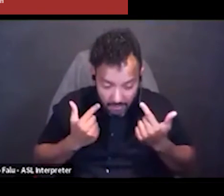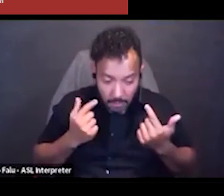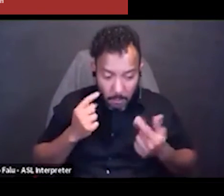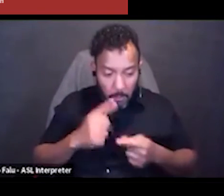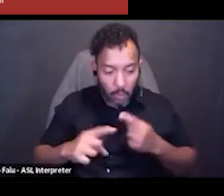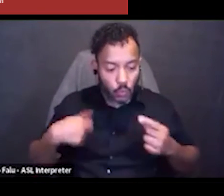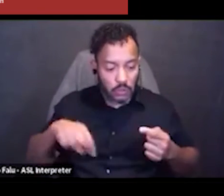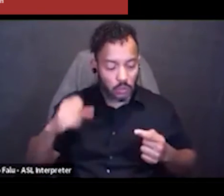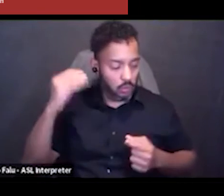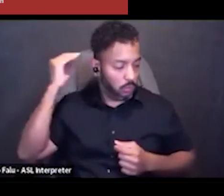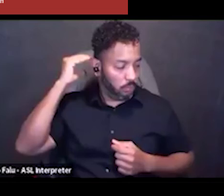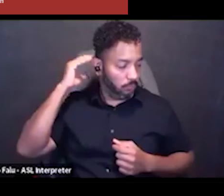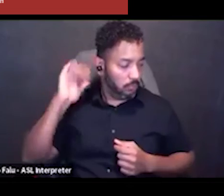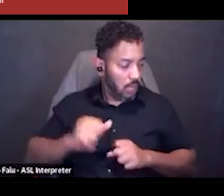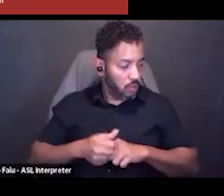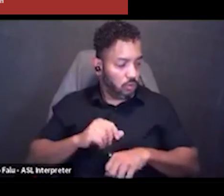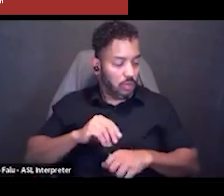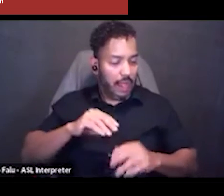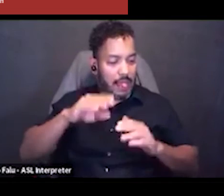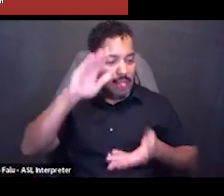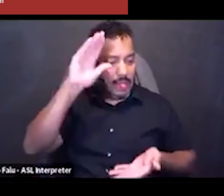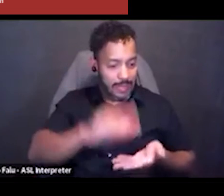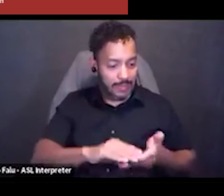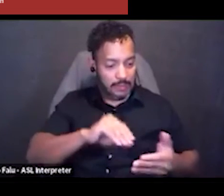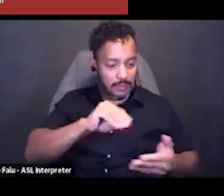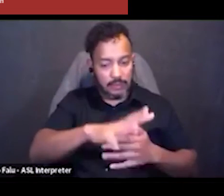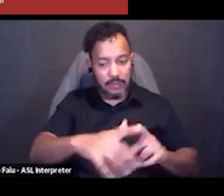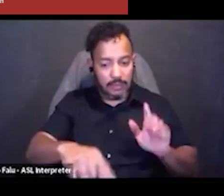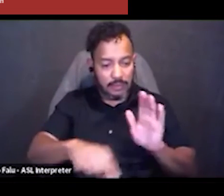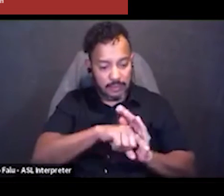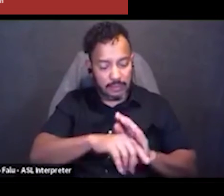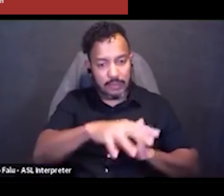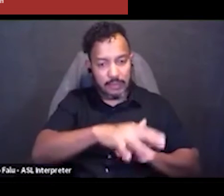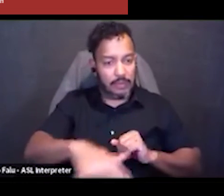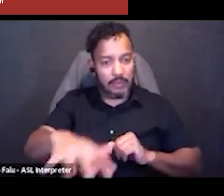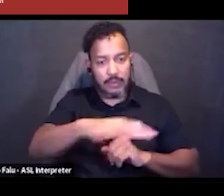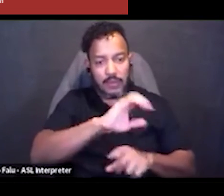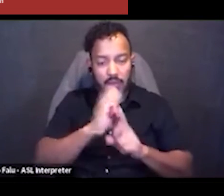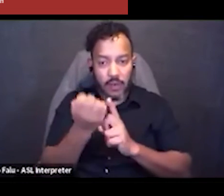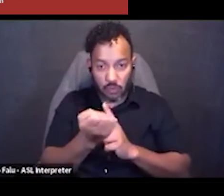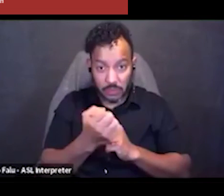And it was one that was right on time because we can now go to Q&A.